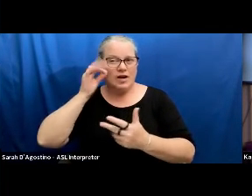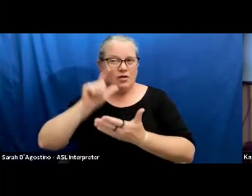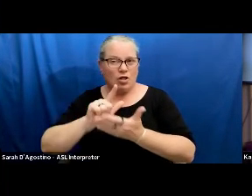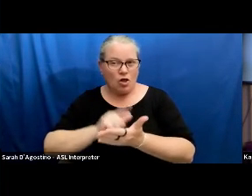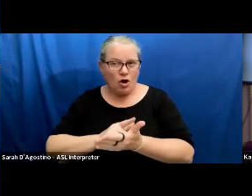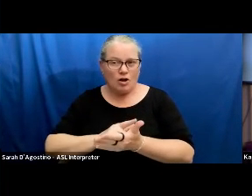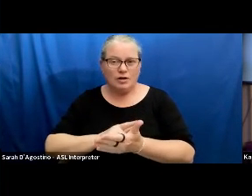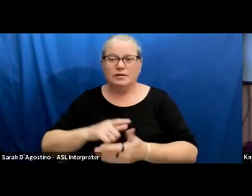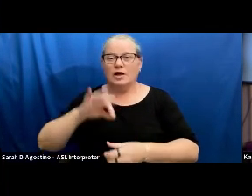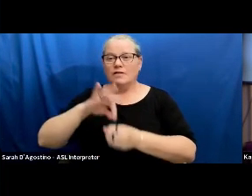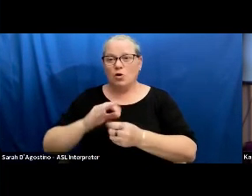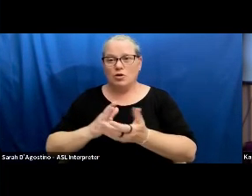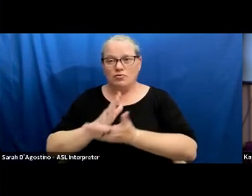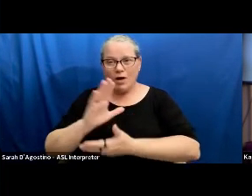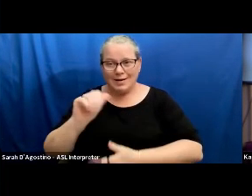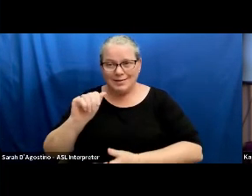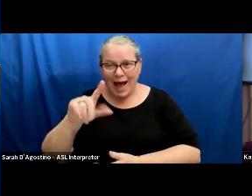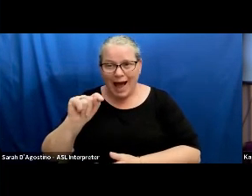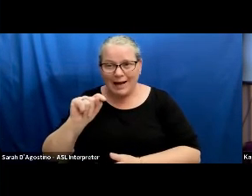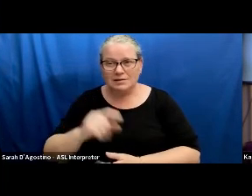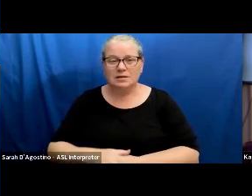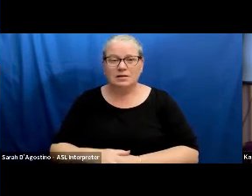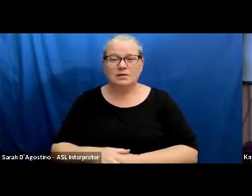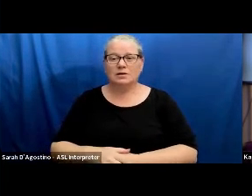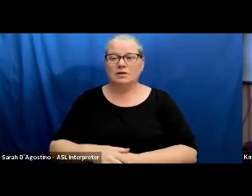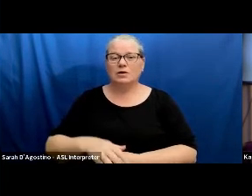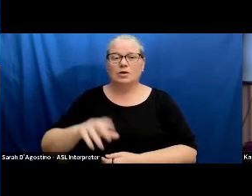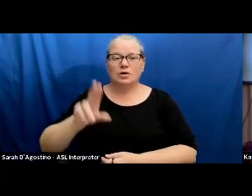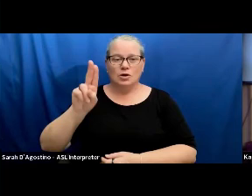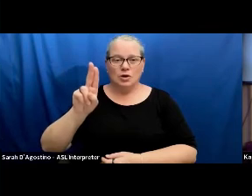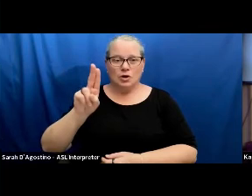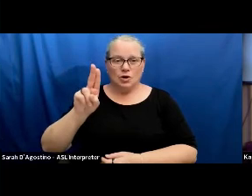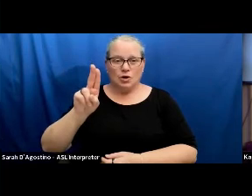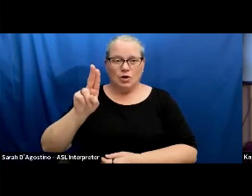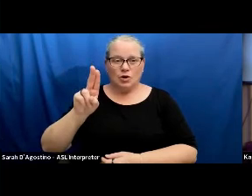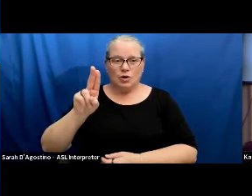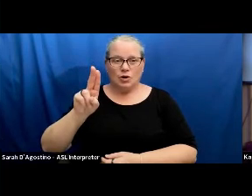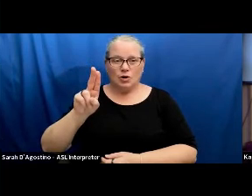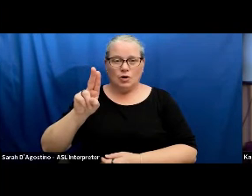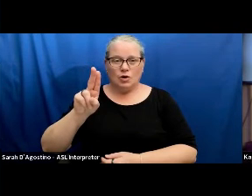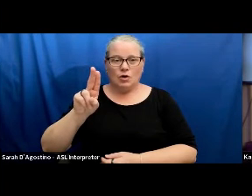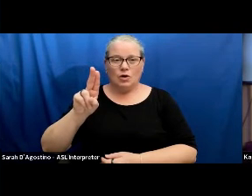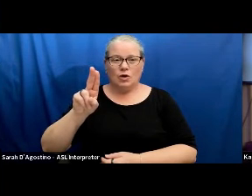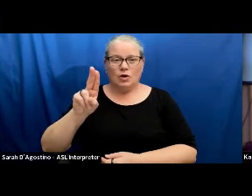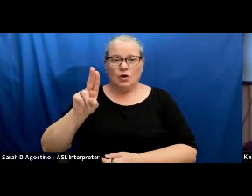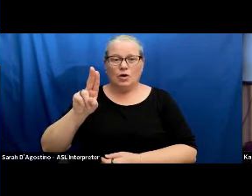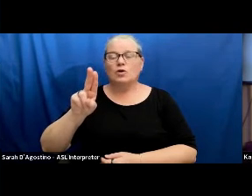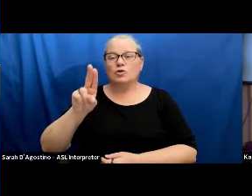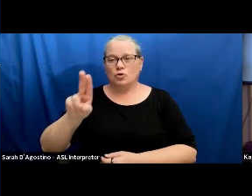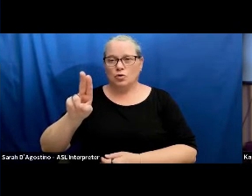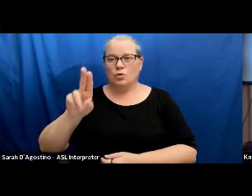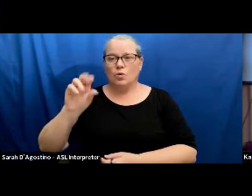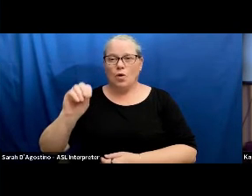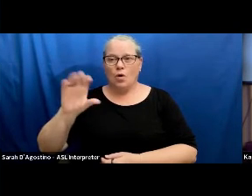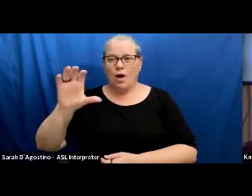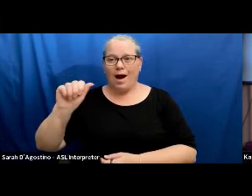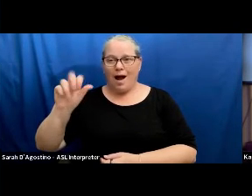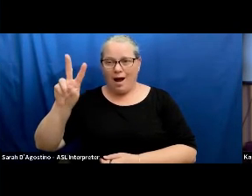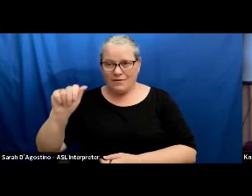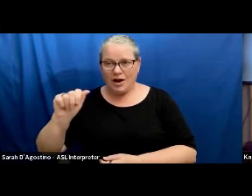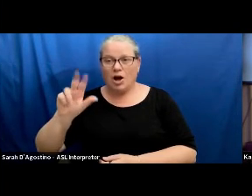rights act you acava the uniformed and overseas citizens absentee voting act the national voter